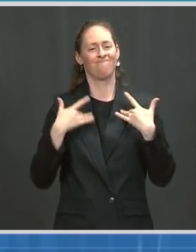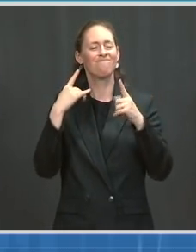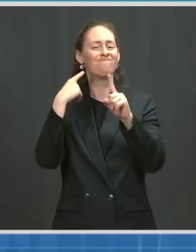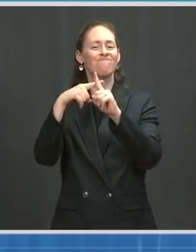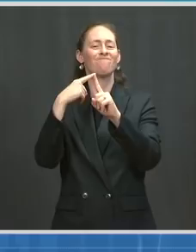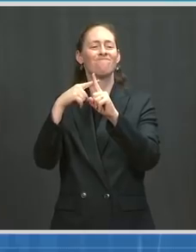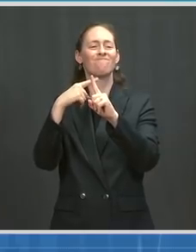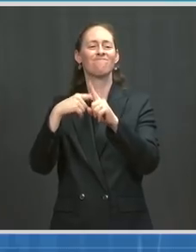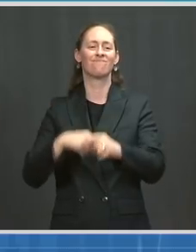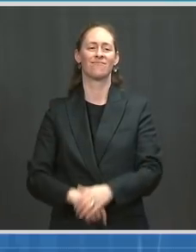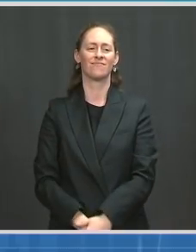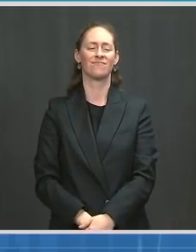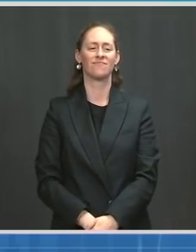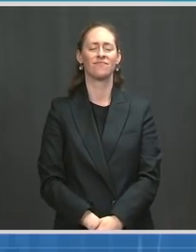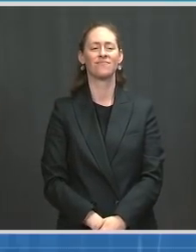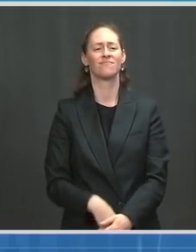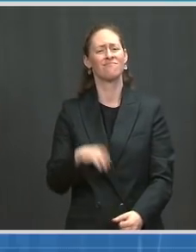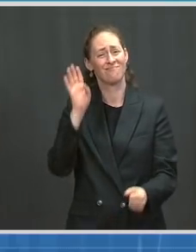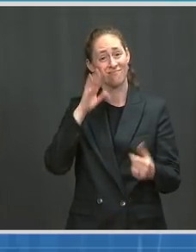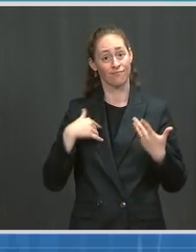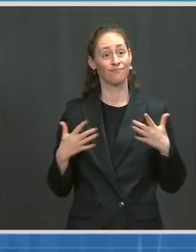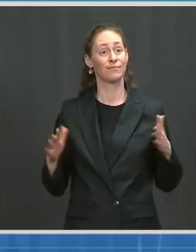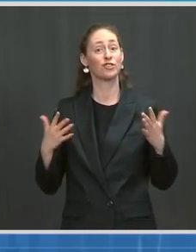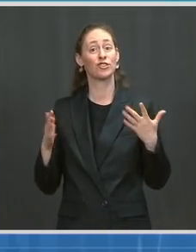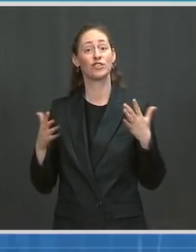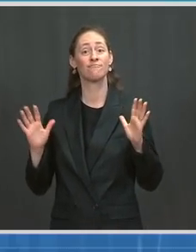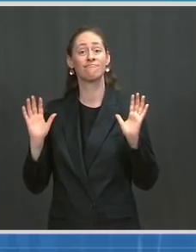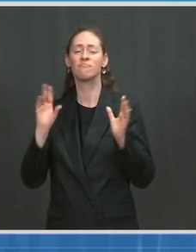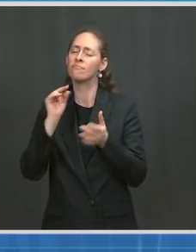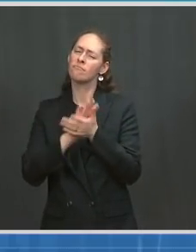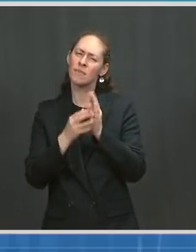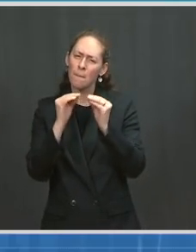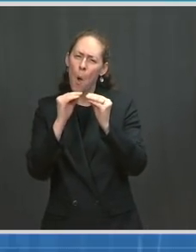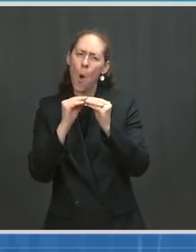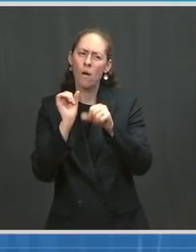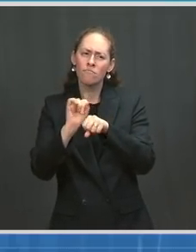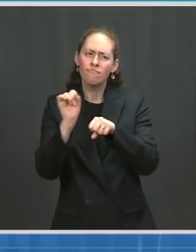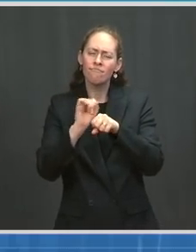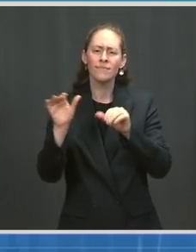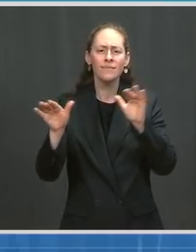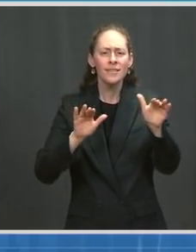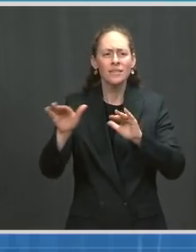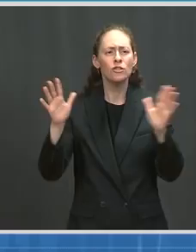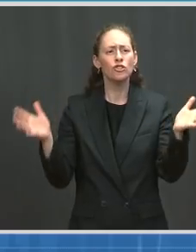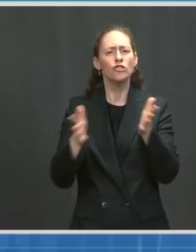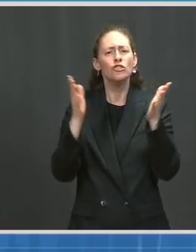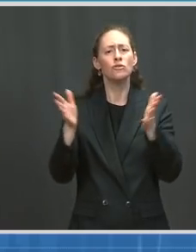We still have many more people to get vaccinated. I encourage everyone who is not yet fully vaccinated to visit